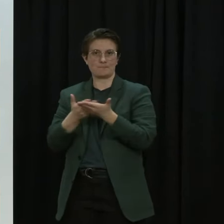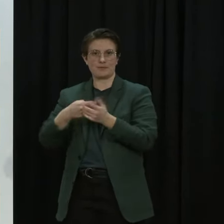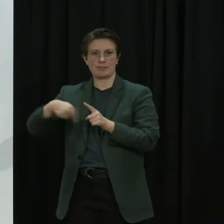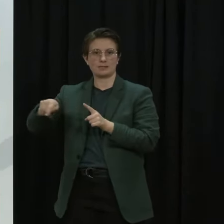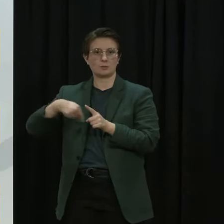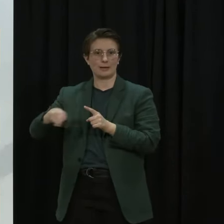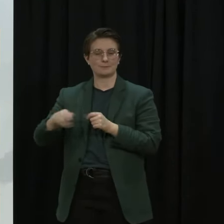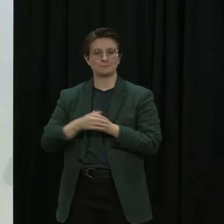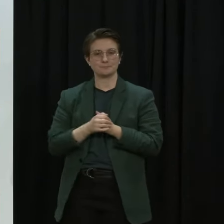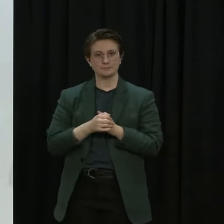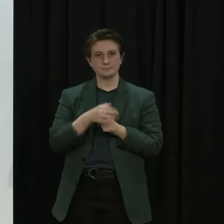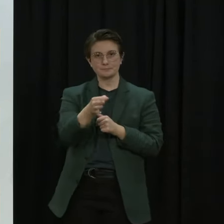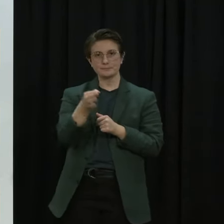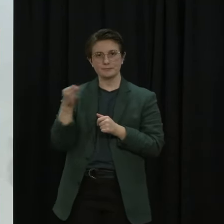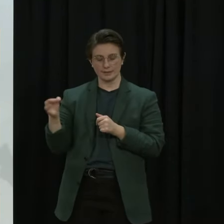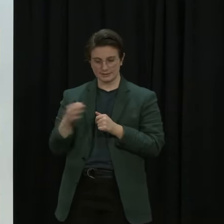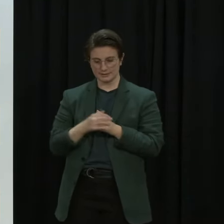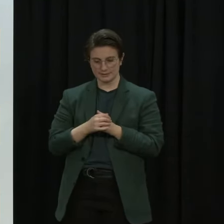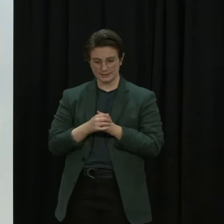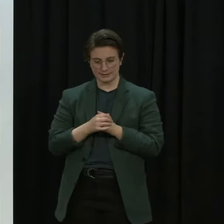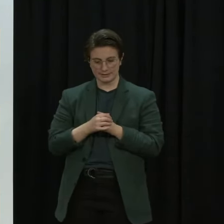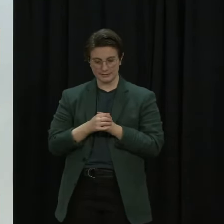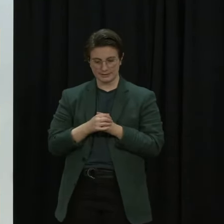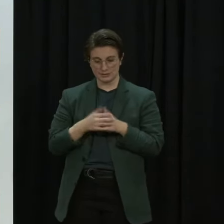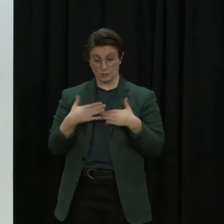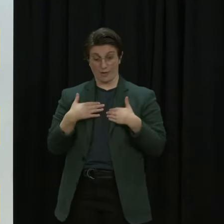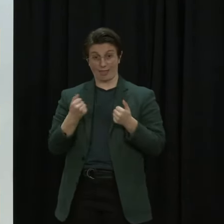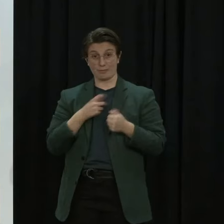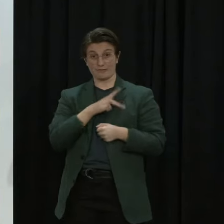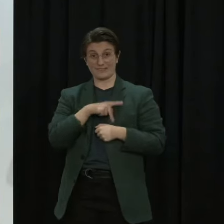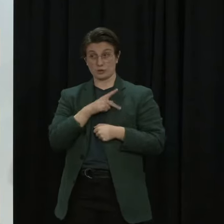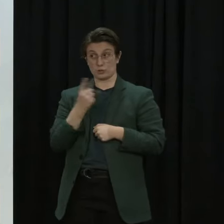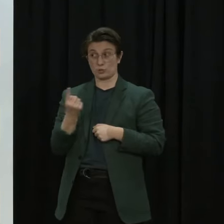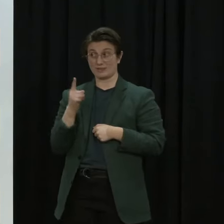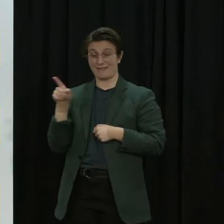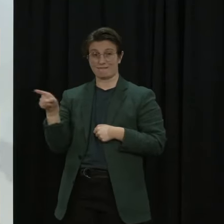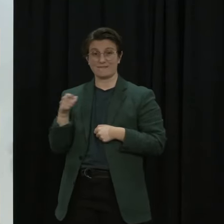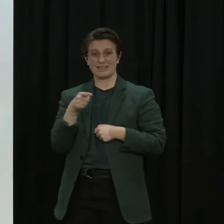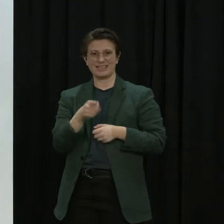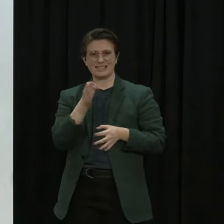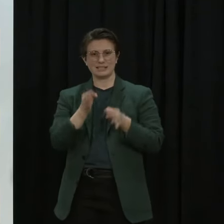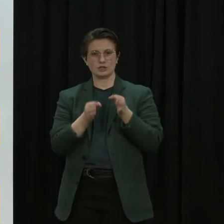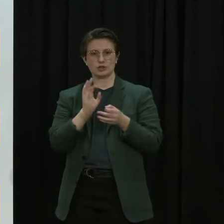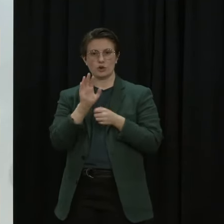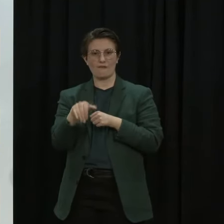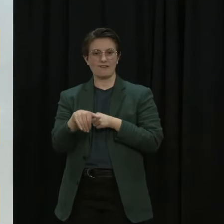And the government made the decision to lessen restrictions